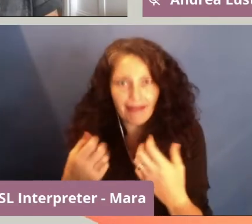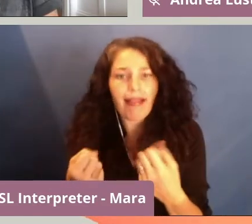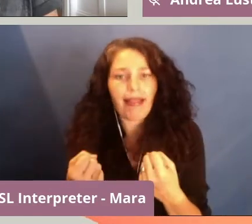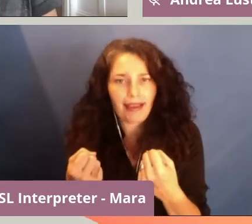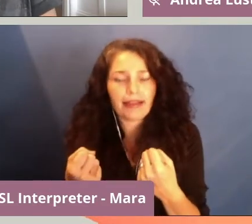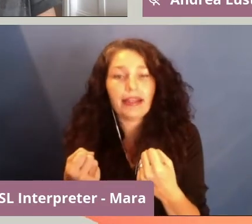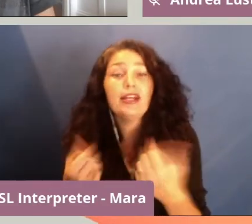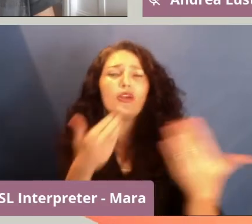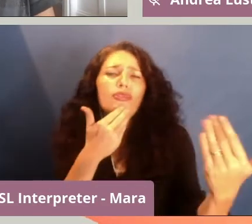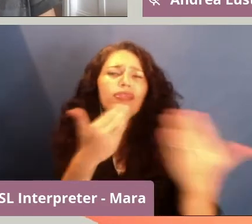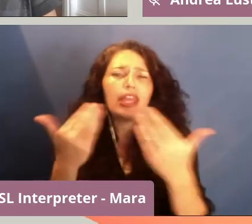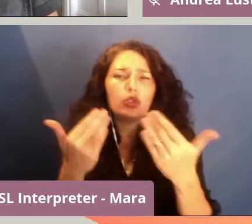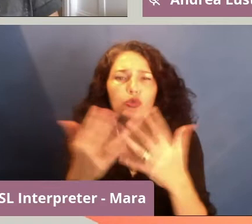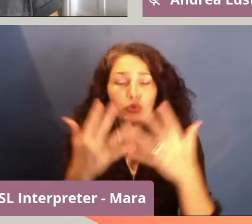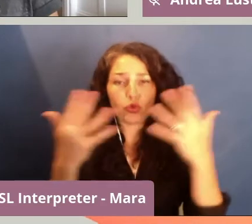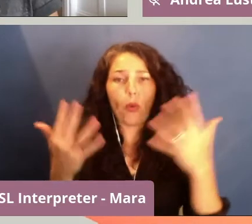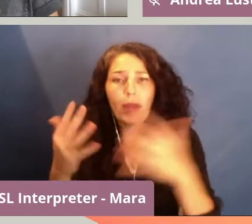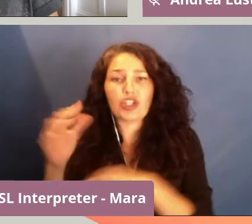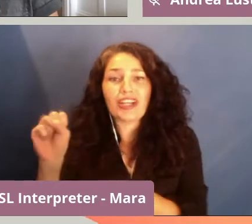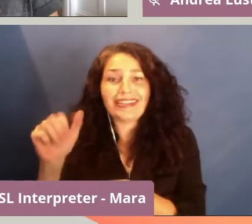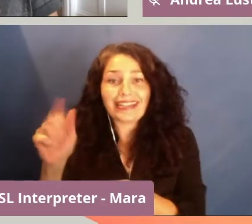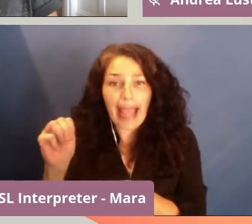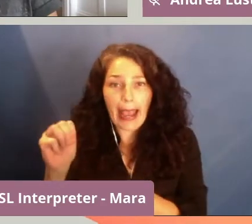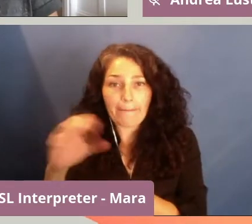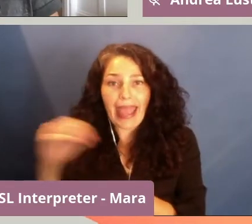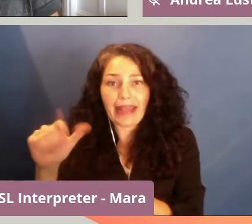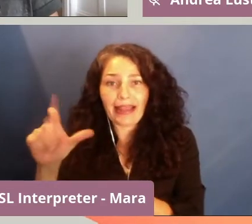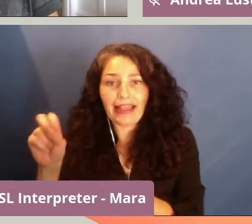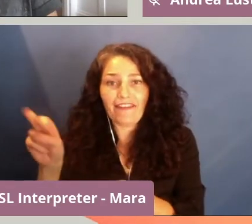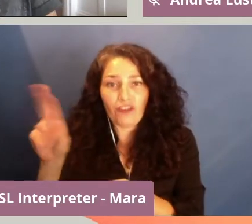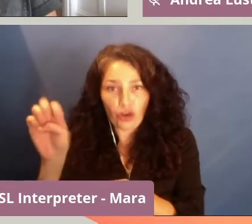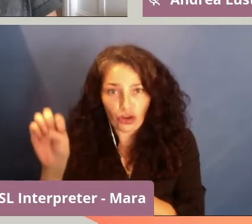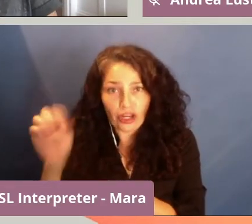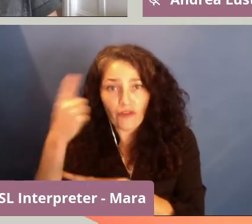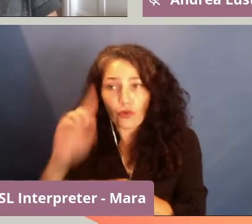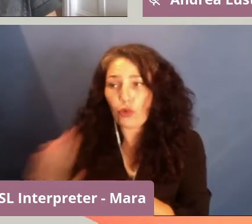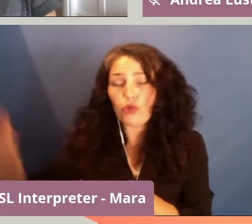Thank you so much, Sam and Laverne, for your vision and commitment